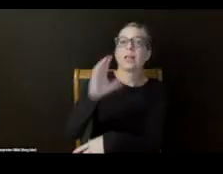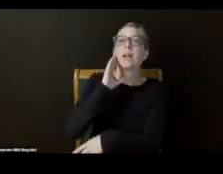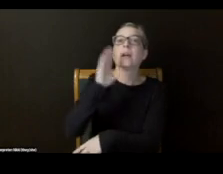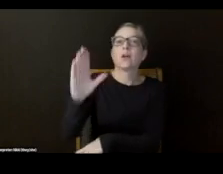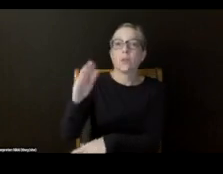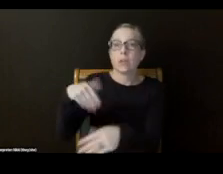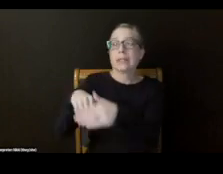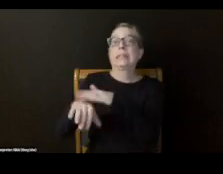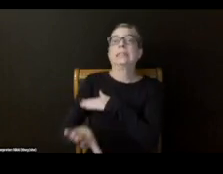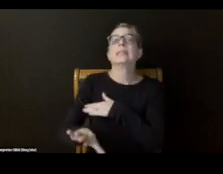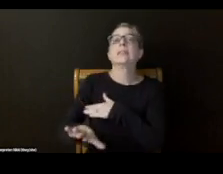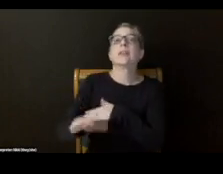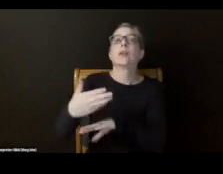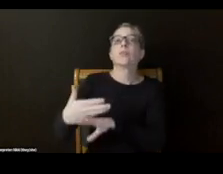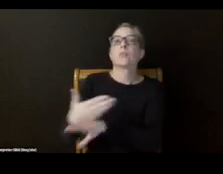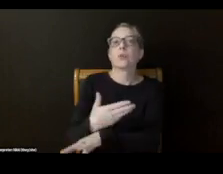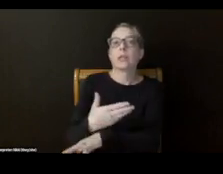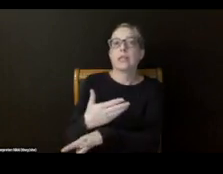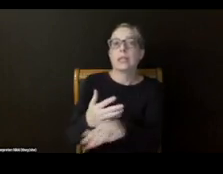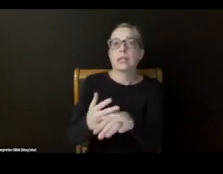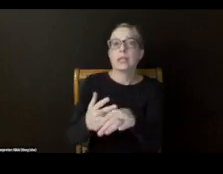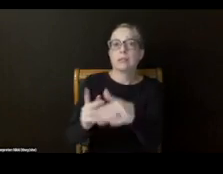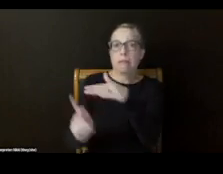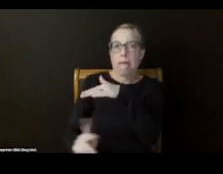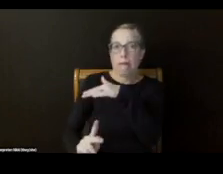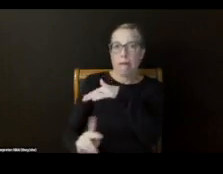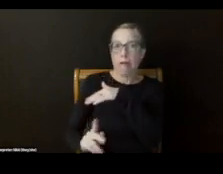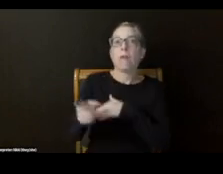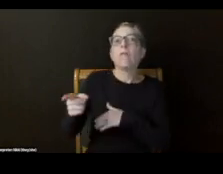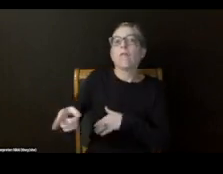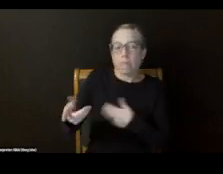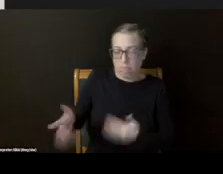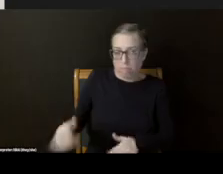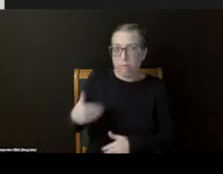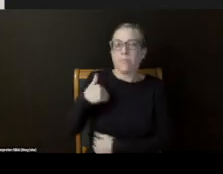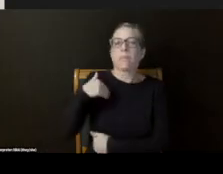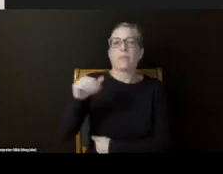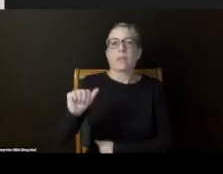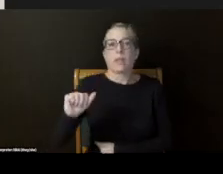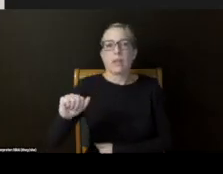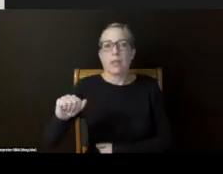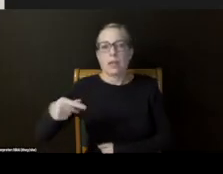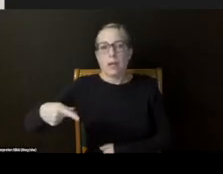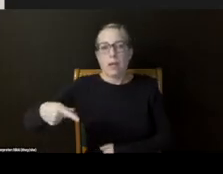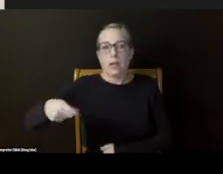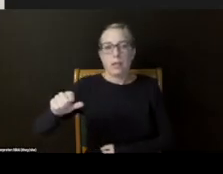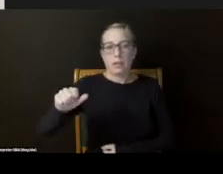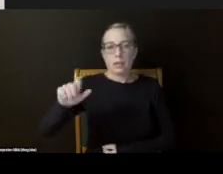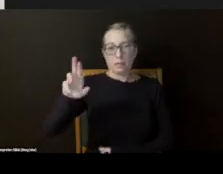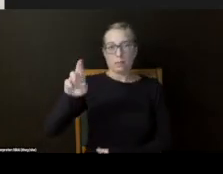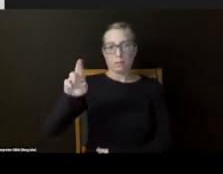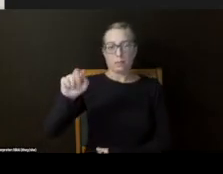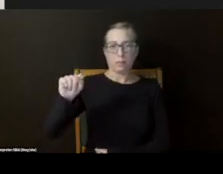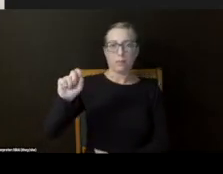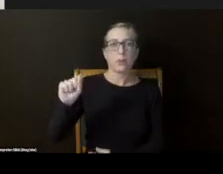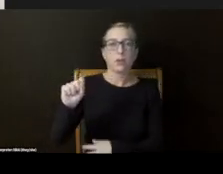And we know that kids are curious or shy or even scared.